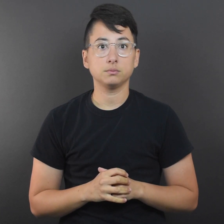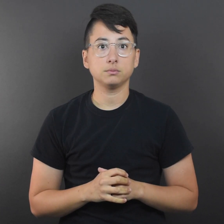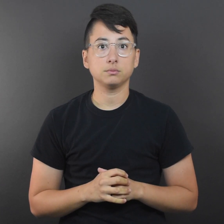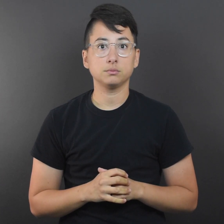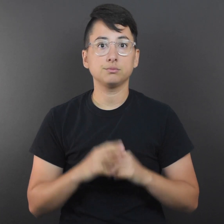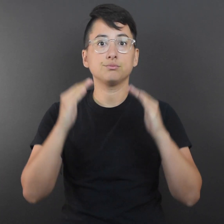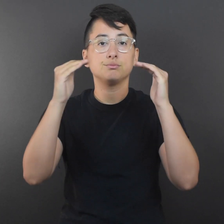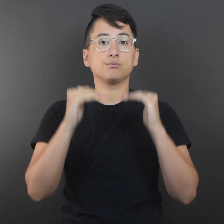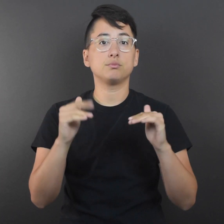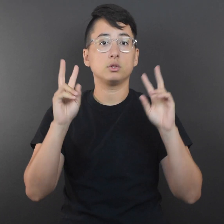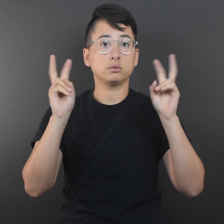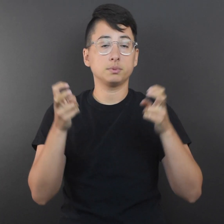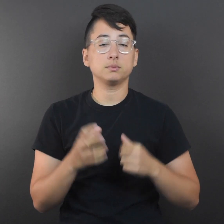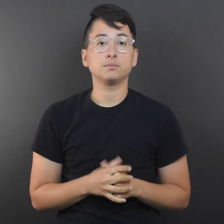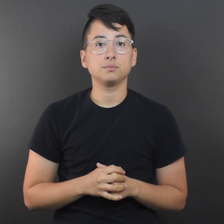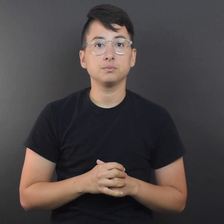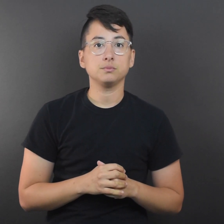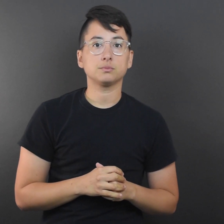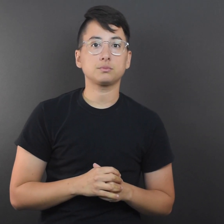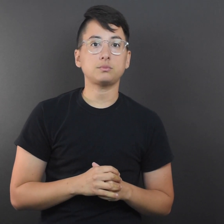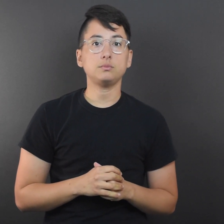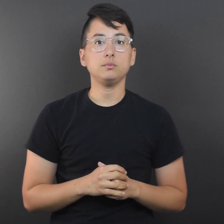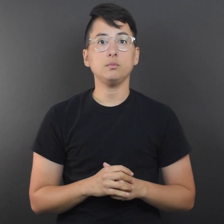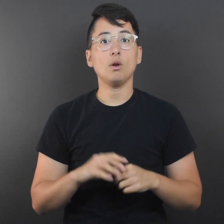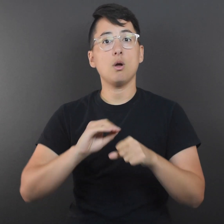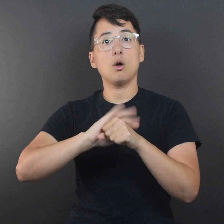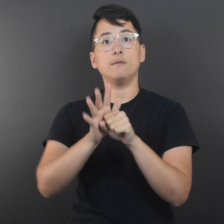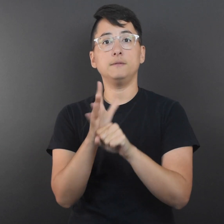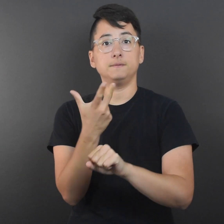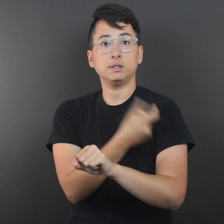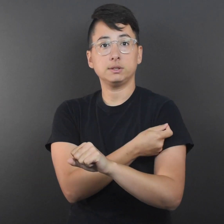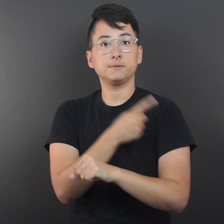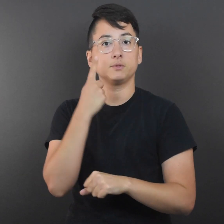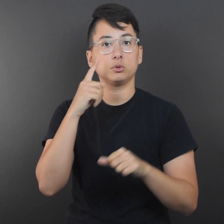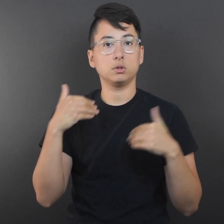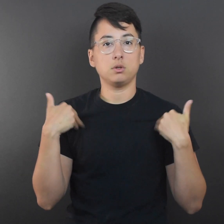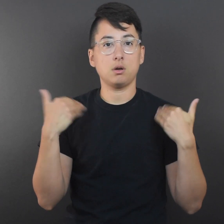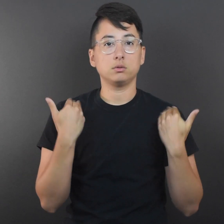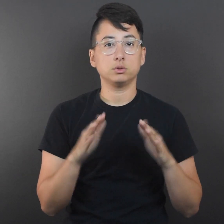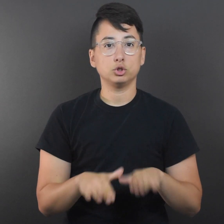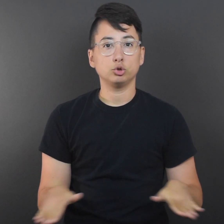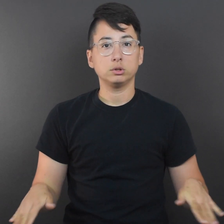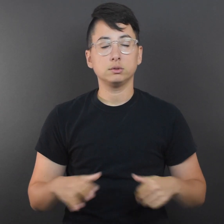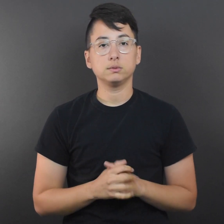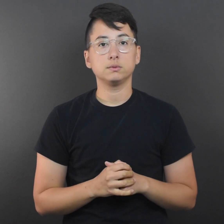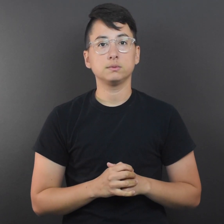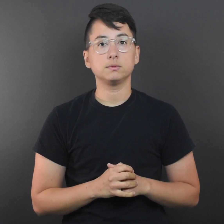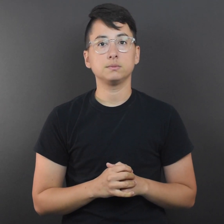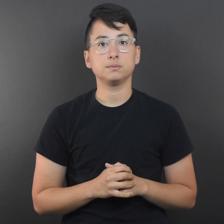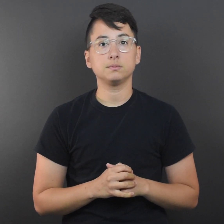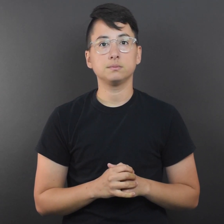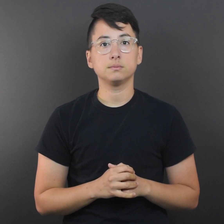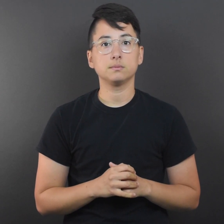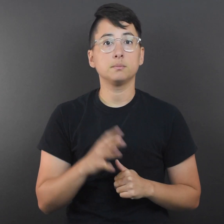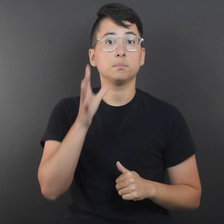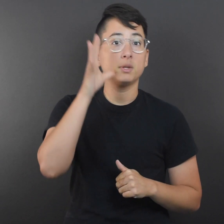COVID-19 Vaccines for Young Children Parents and families can now choose to